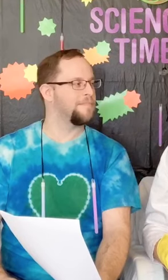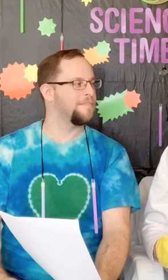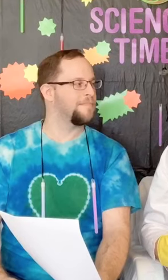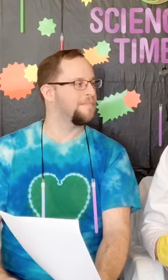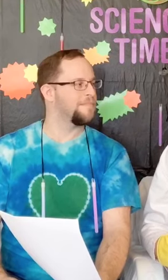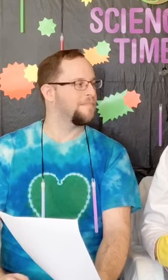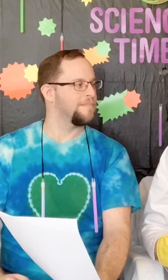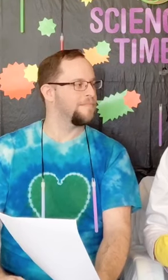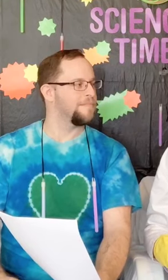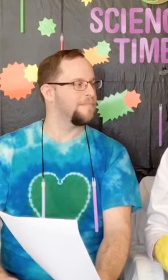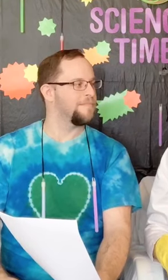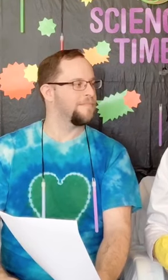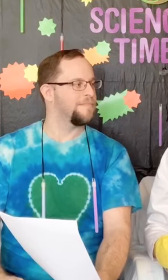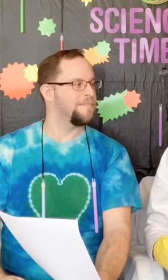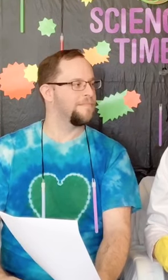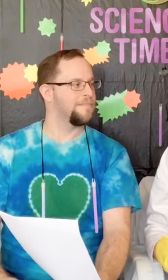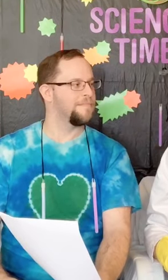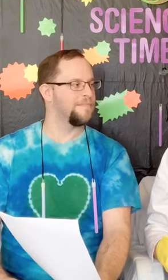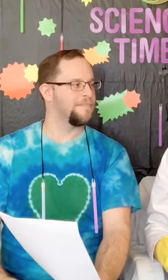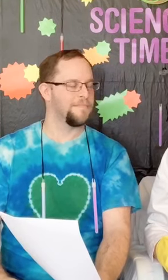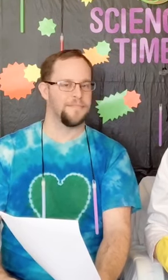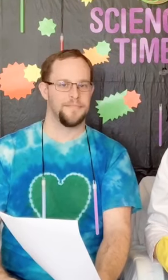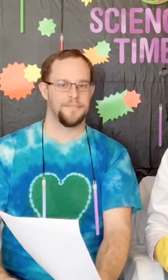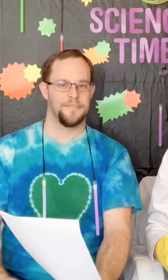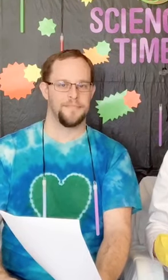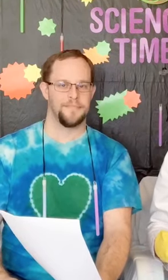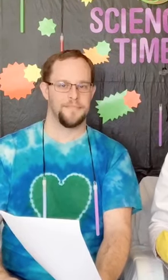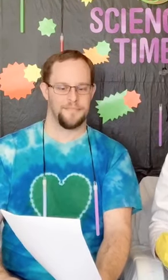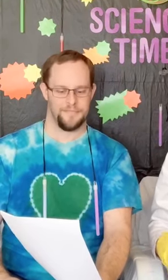ready to travel, but my trips are never planned.